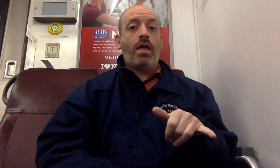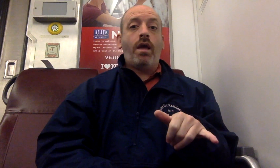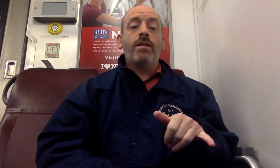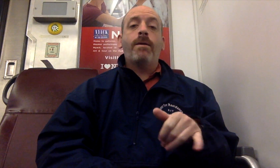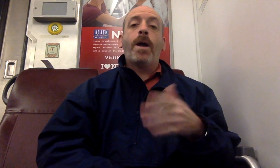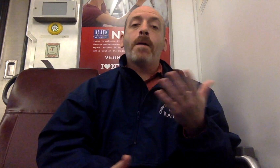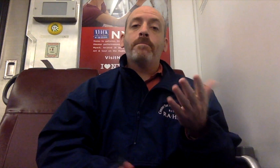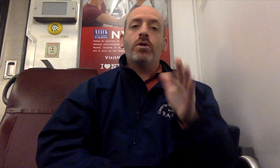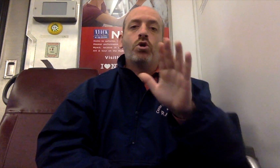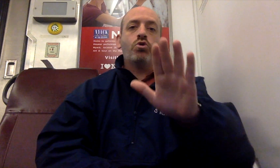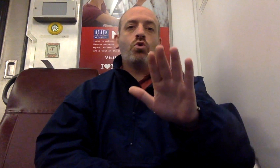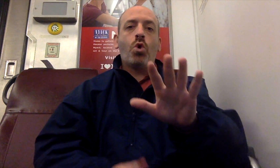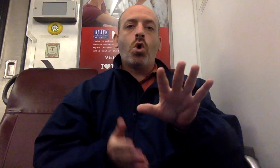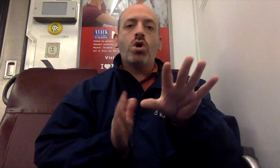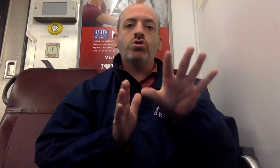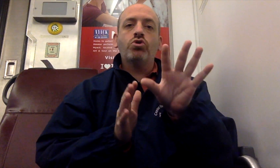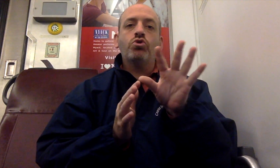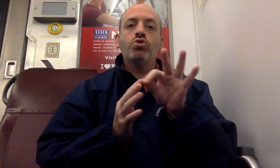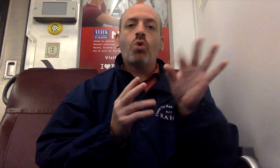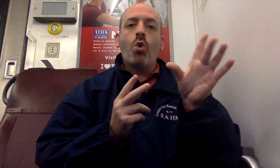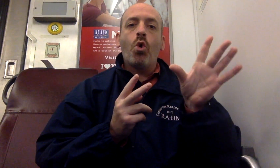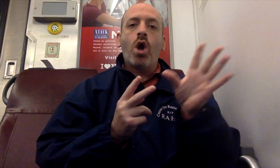it's your choice to waive the accommodation.